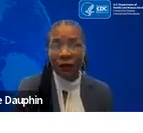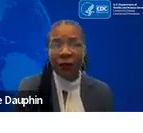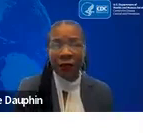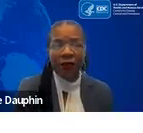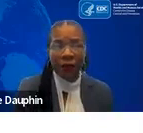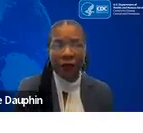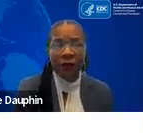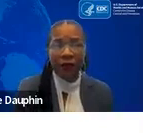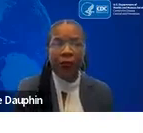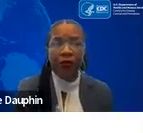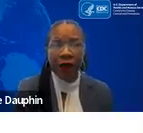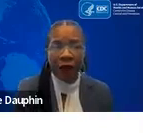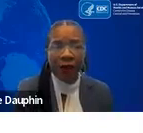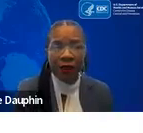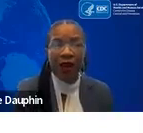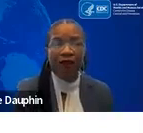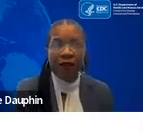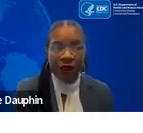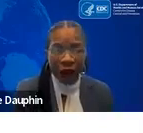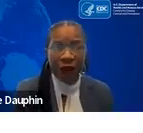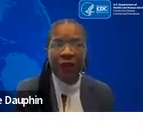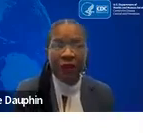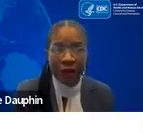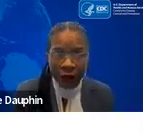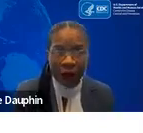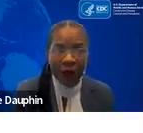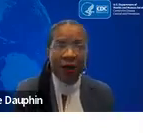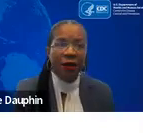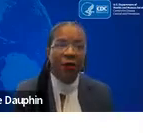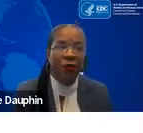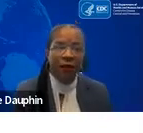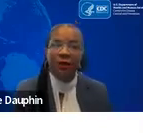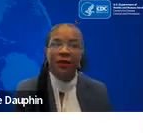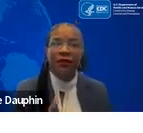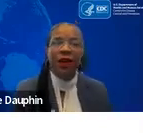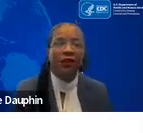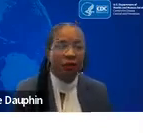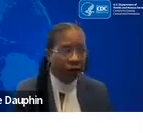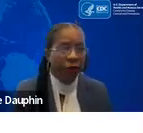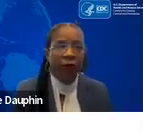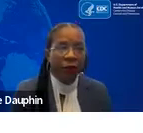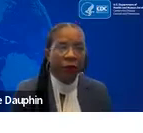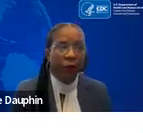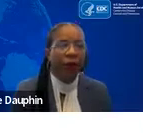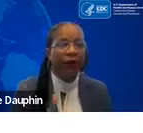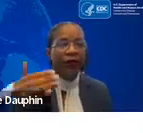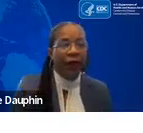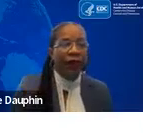that we show some progress fairly soon. So while this is a five-year grant program, we are thinking